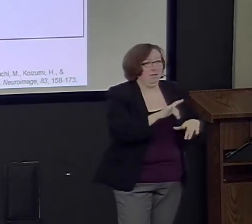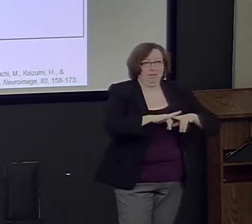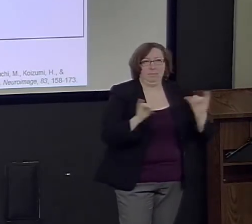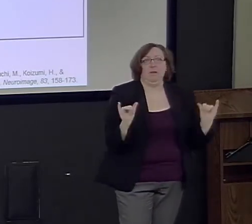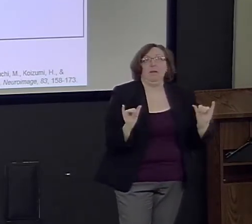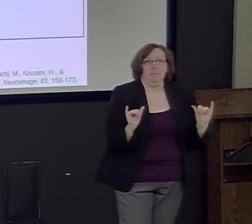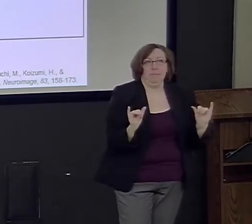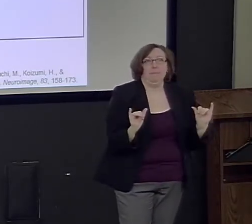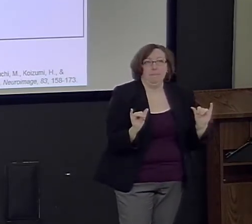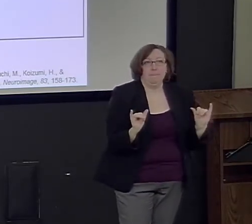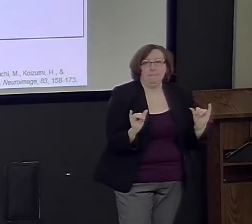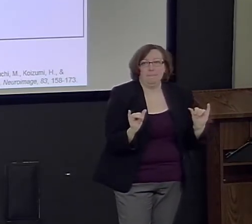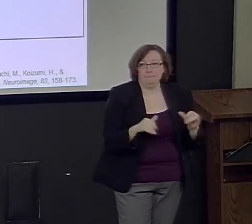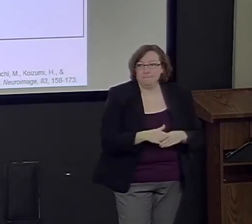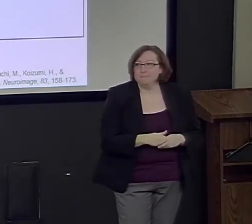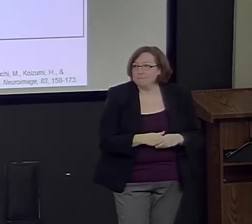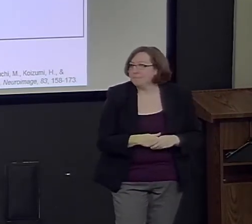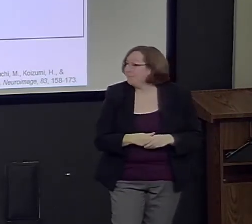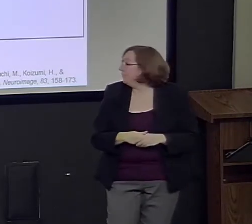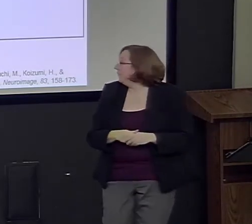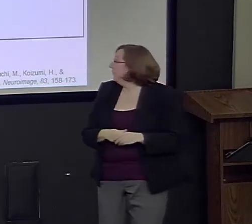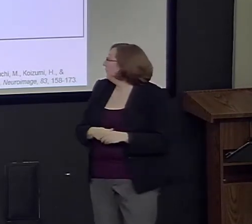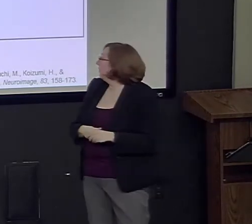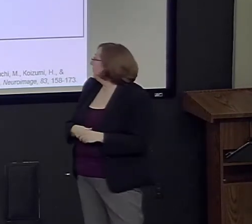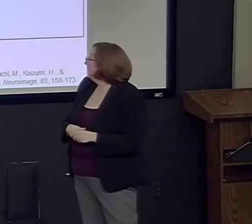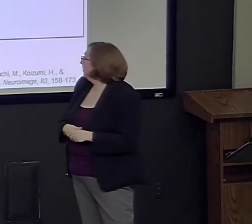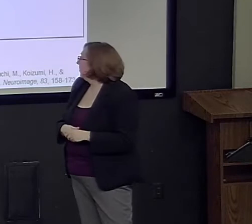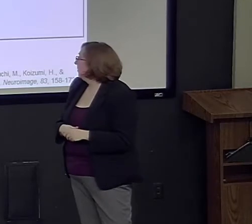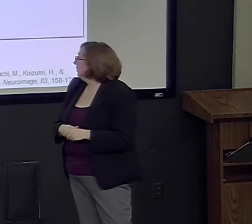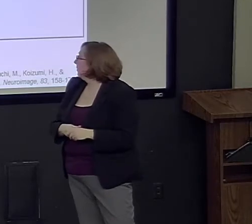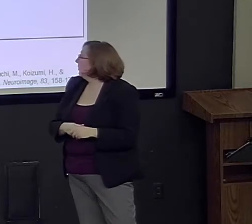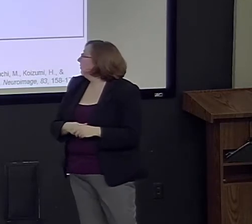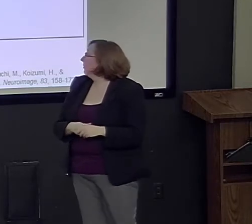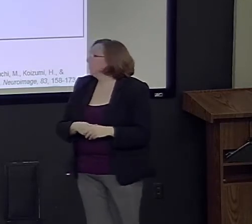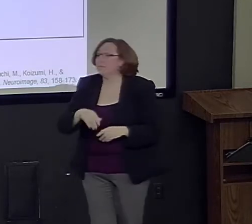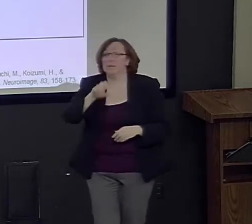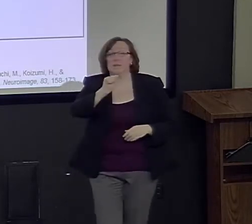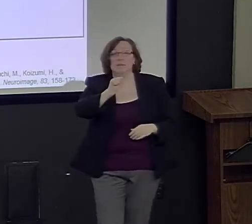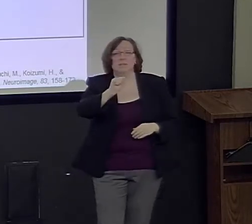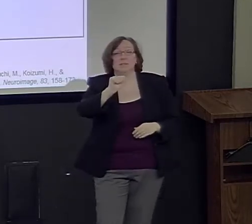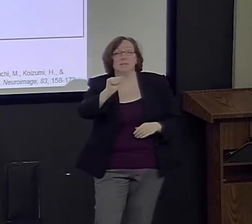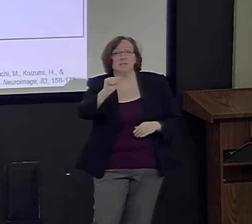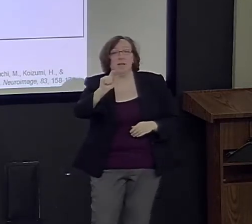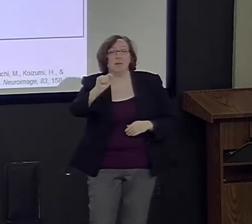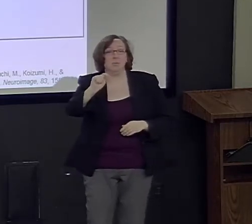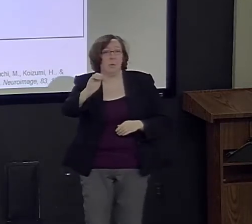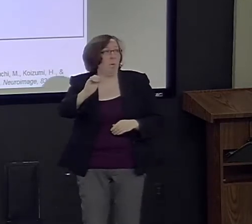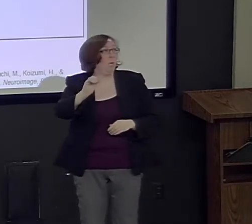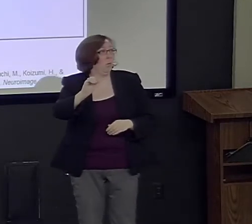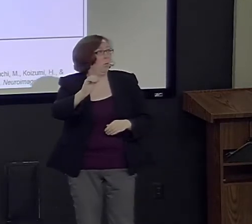So here's Sato who did a working memory task, and notice he's looking at the front of the brain,